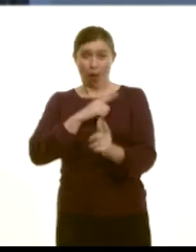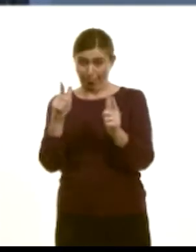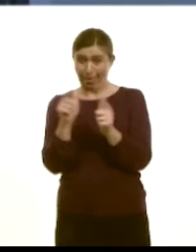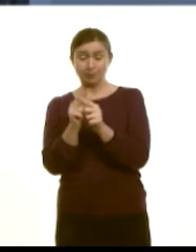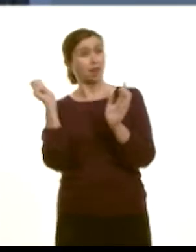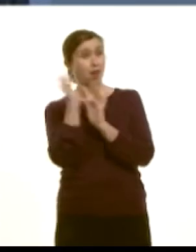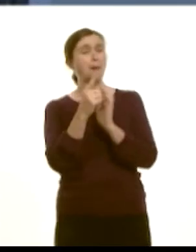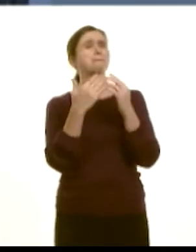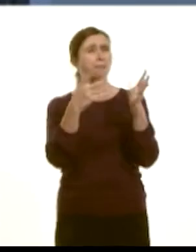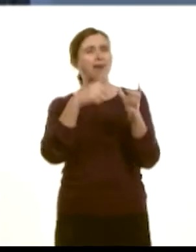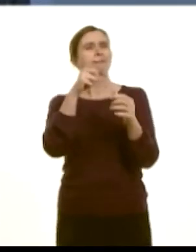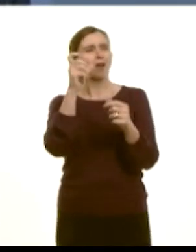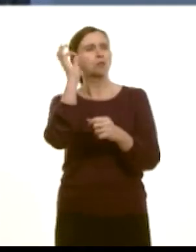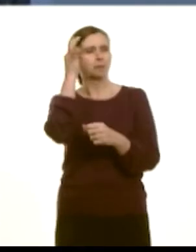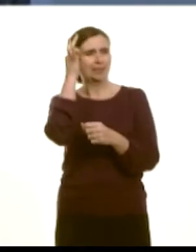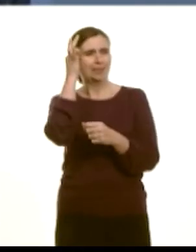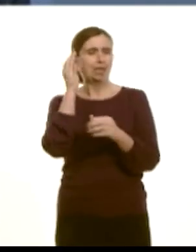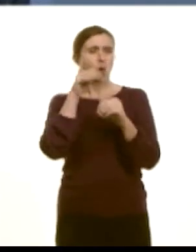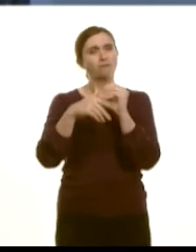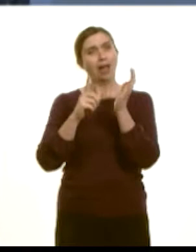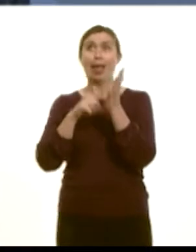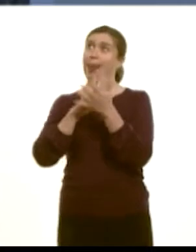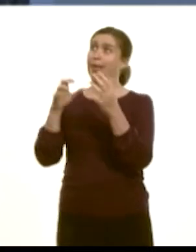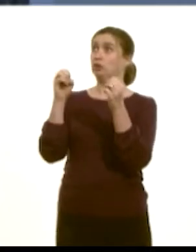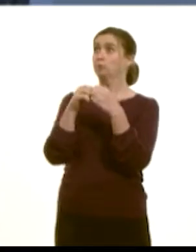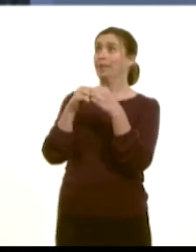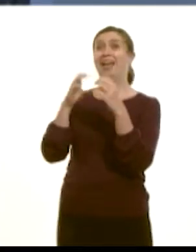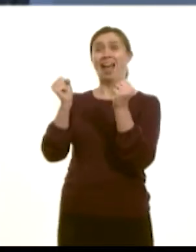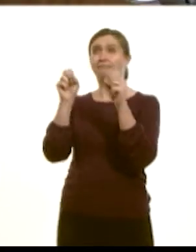Accounts Committee about local health boards in escalated status?